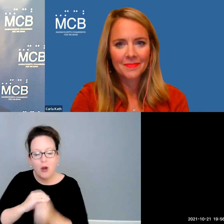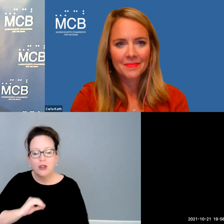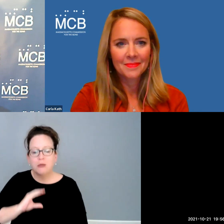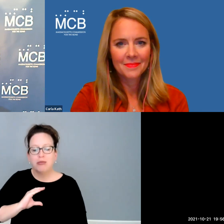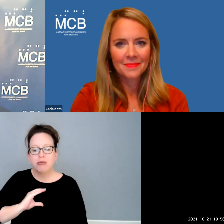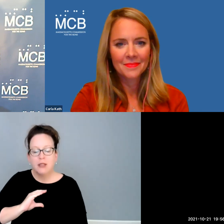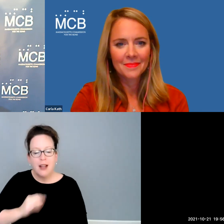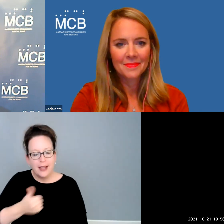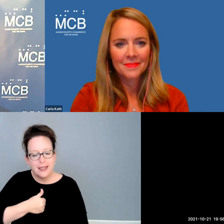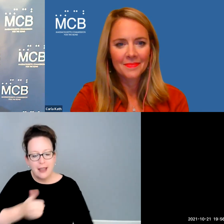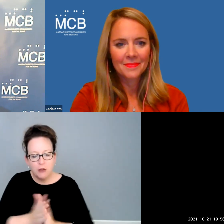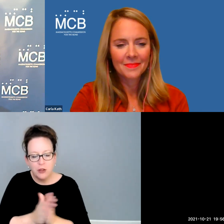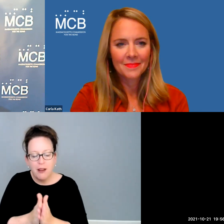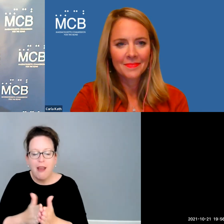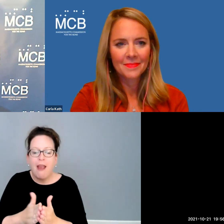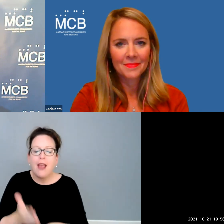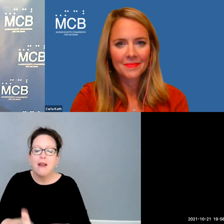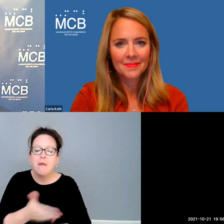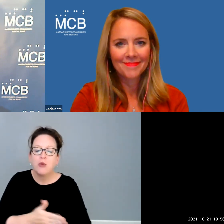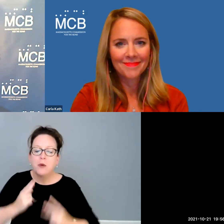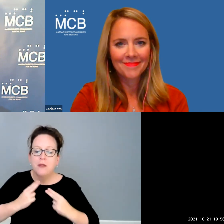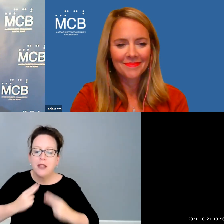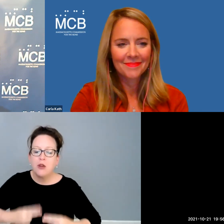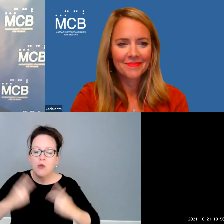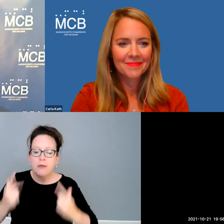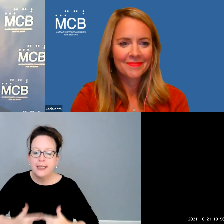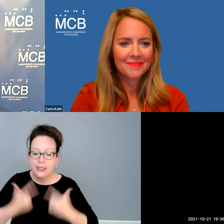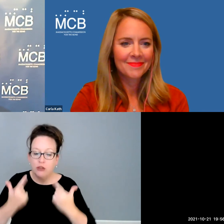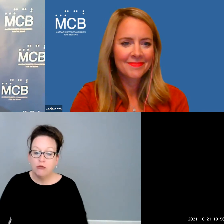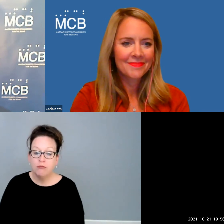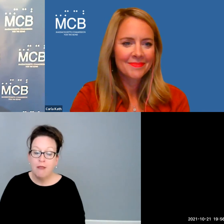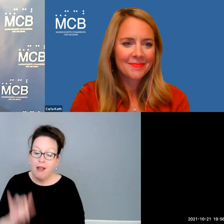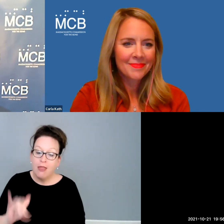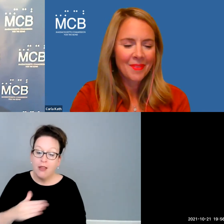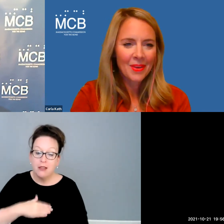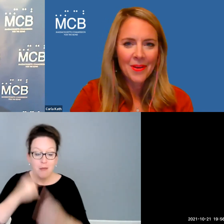and improves the human condition. That's why I get up every day.